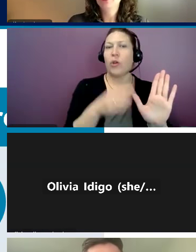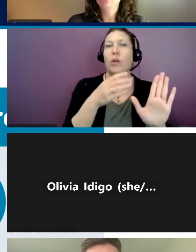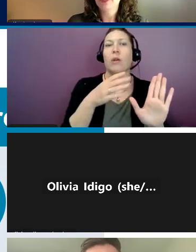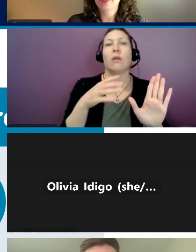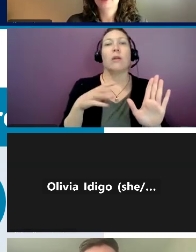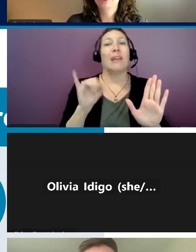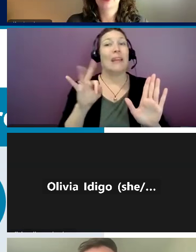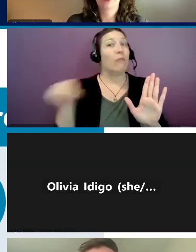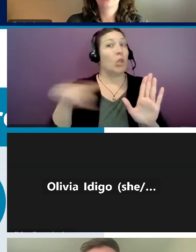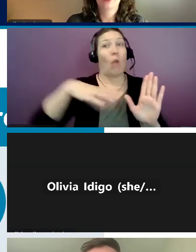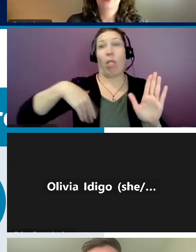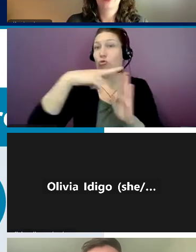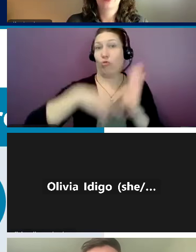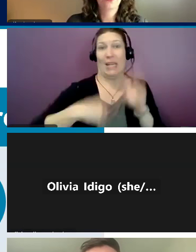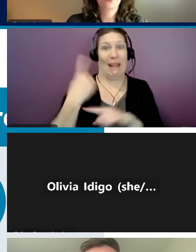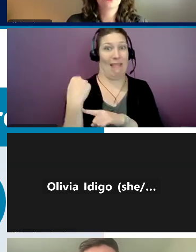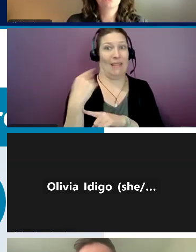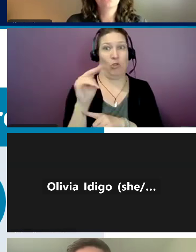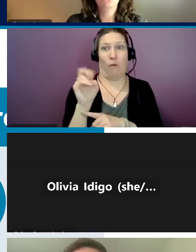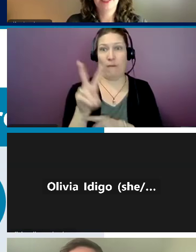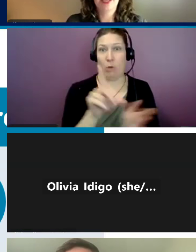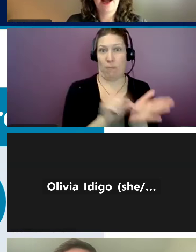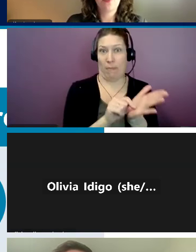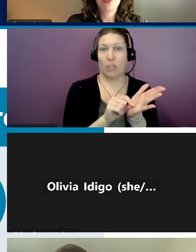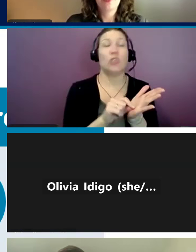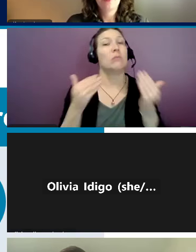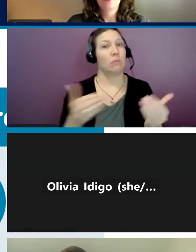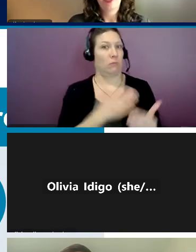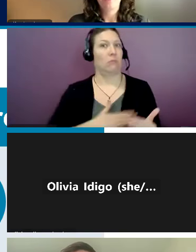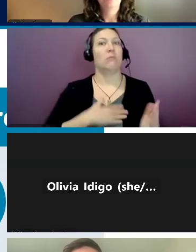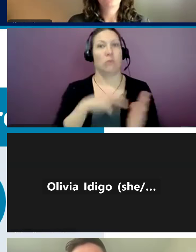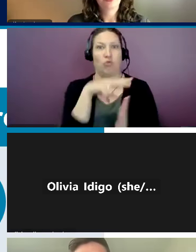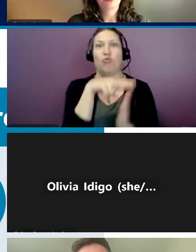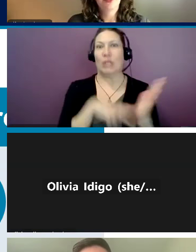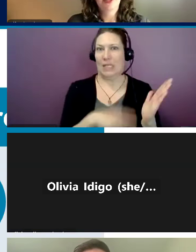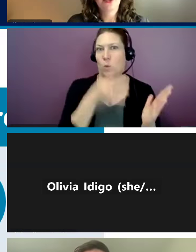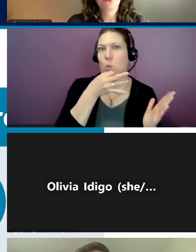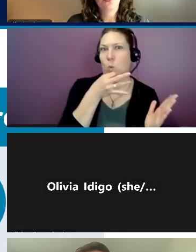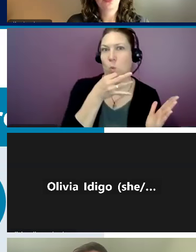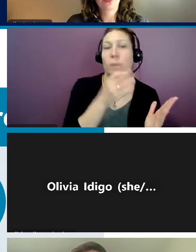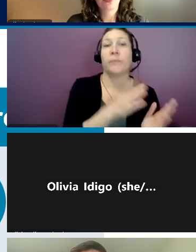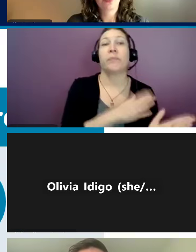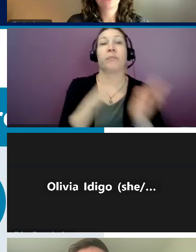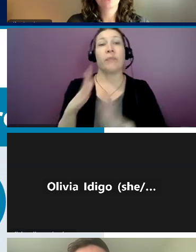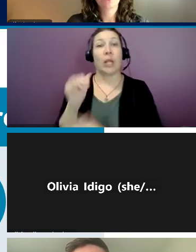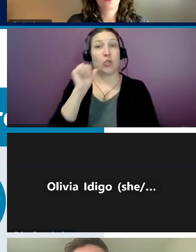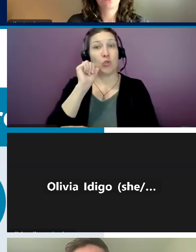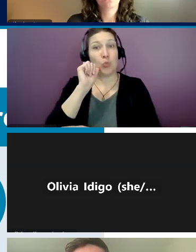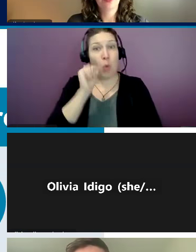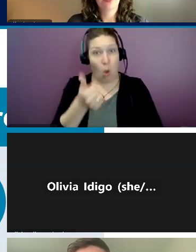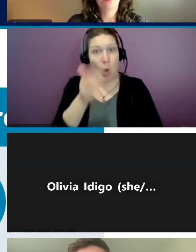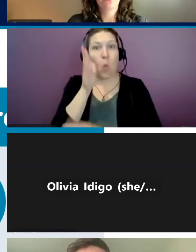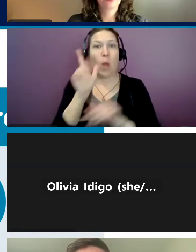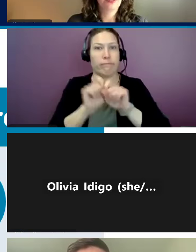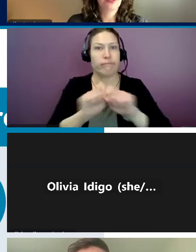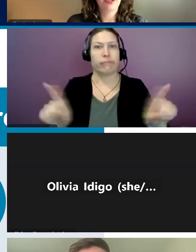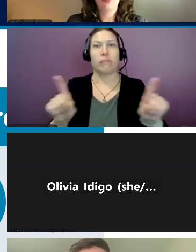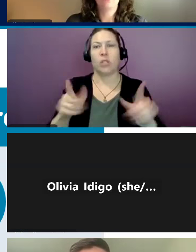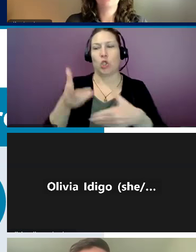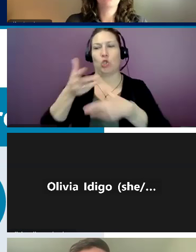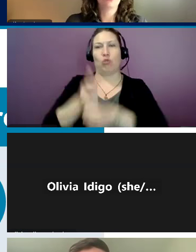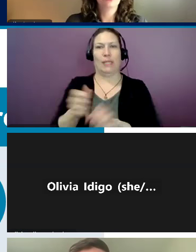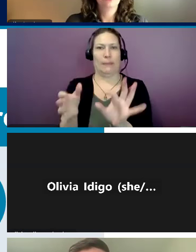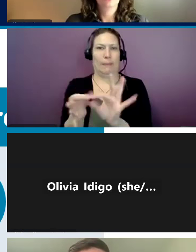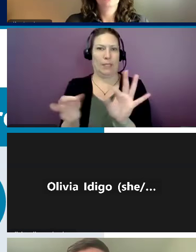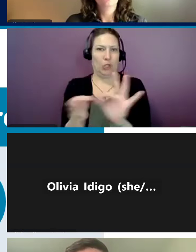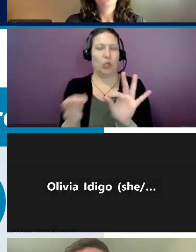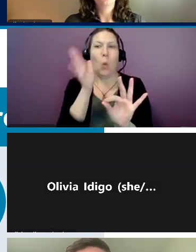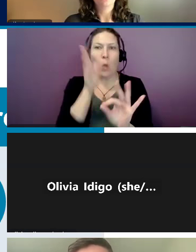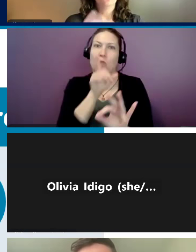If you haven't read that study, I highly encourage you to do that now. And then the trusted messenger work that's coming out tomorrow will be a really great compliment